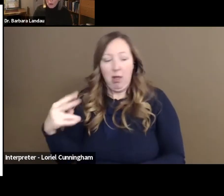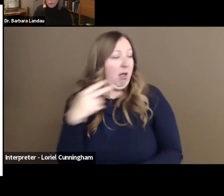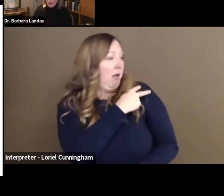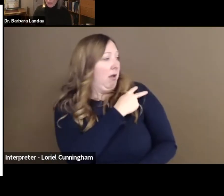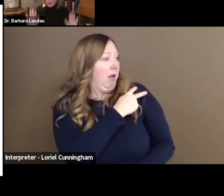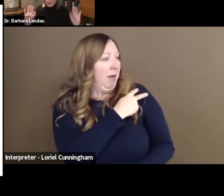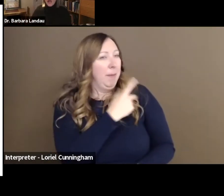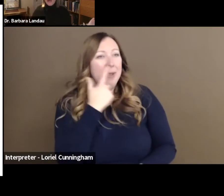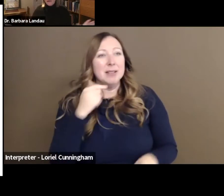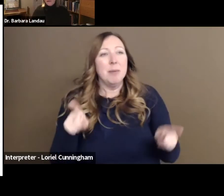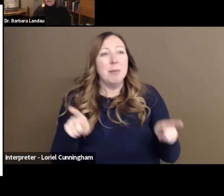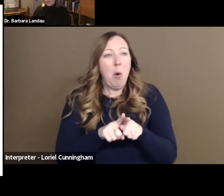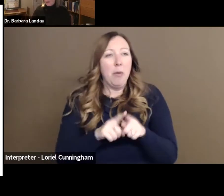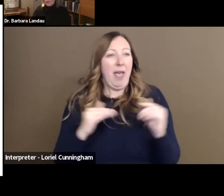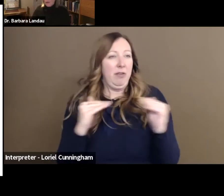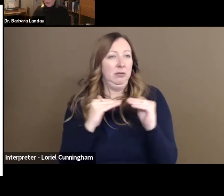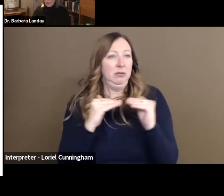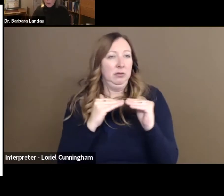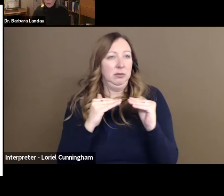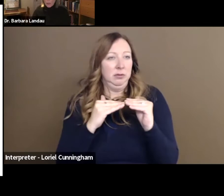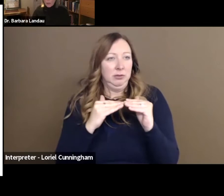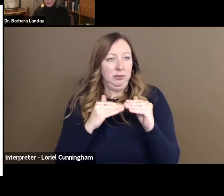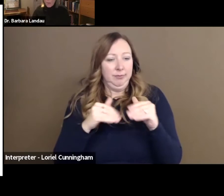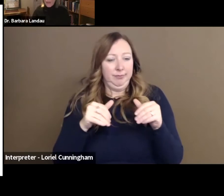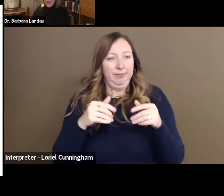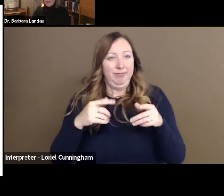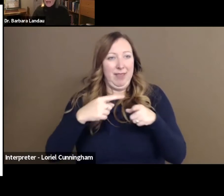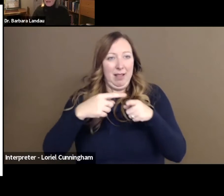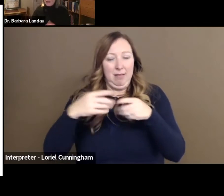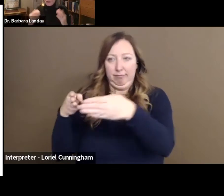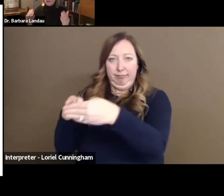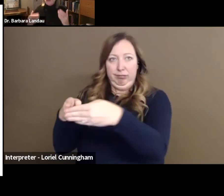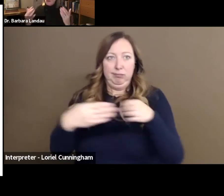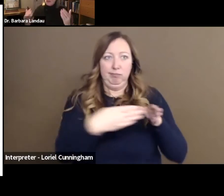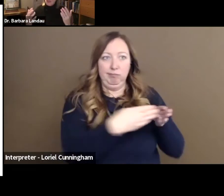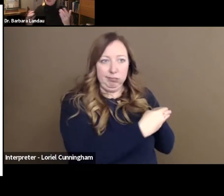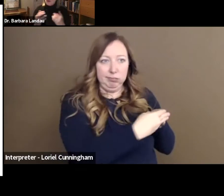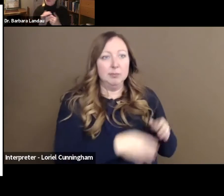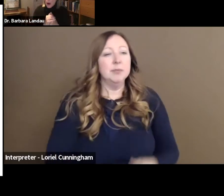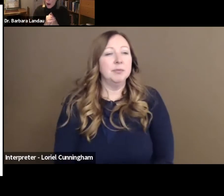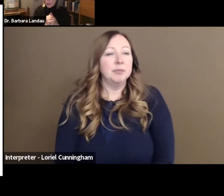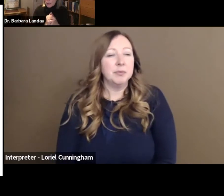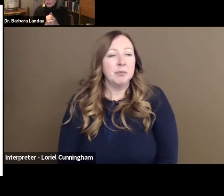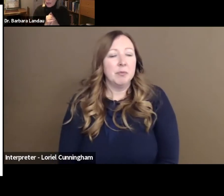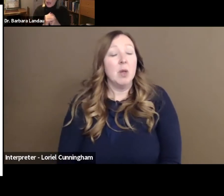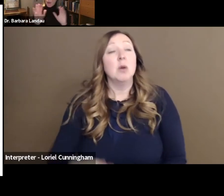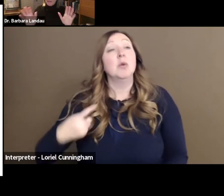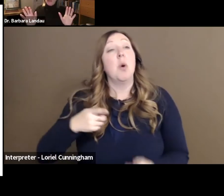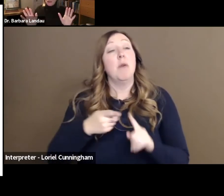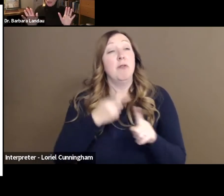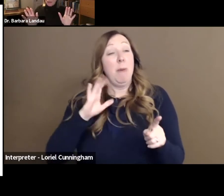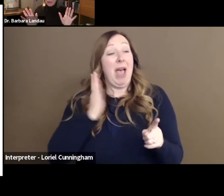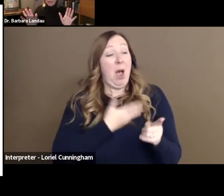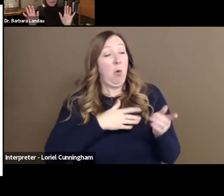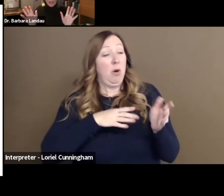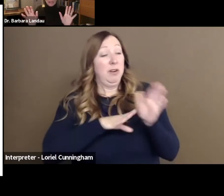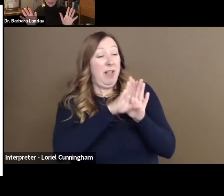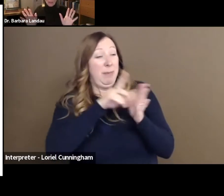so we know from a lot of developmental work that that use of